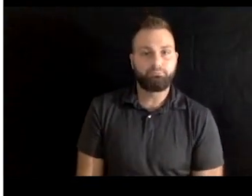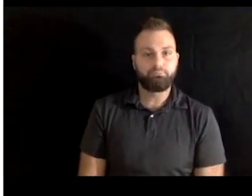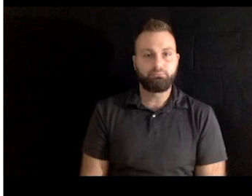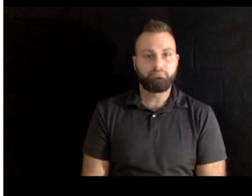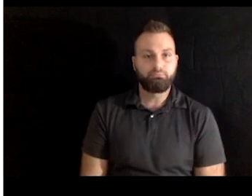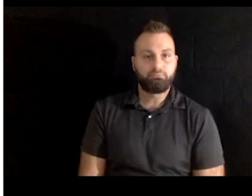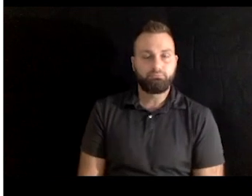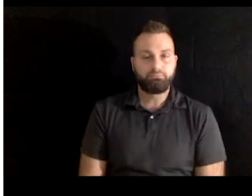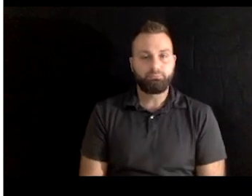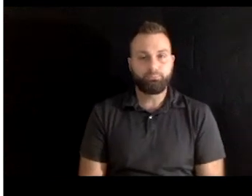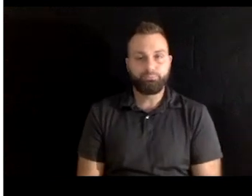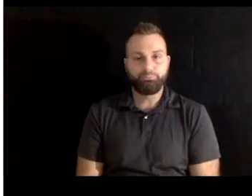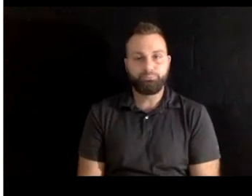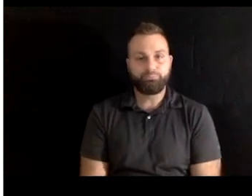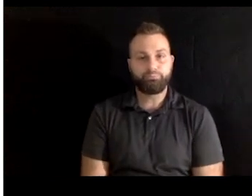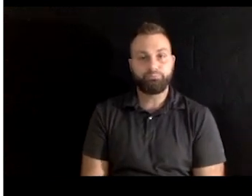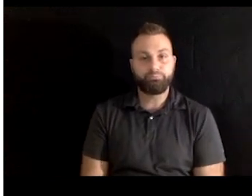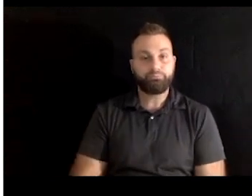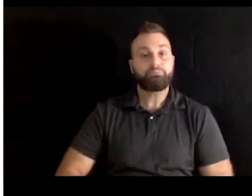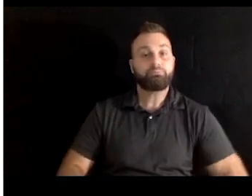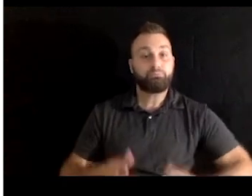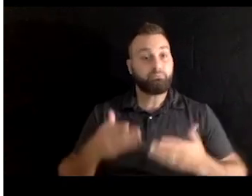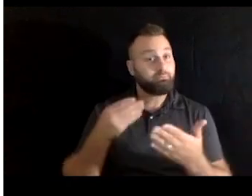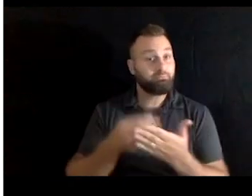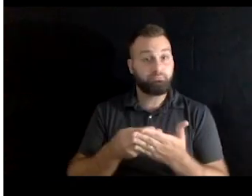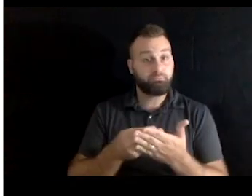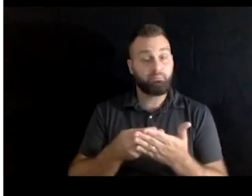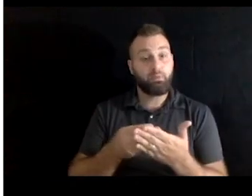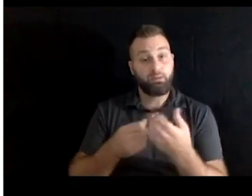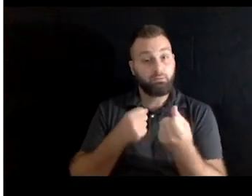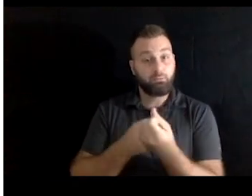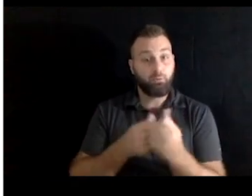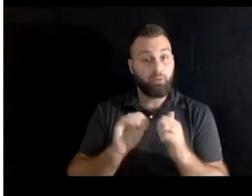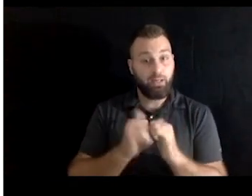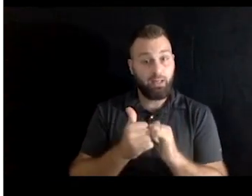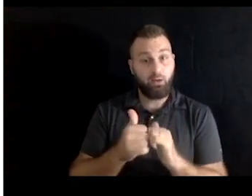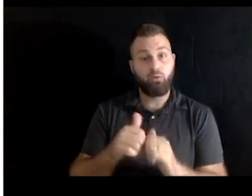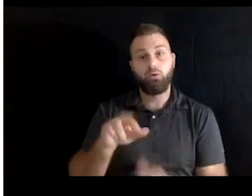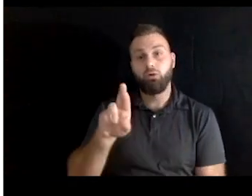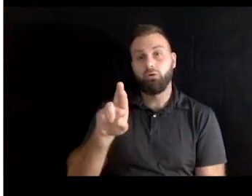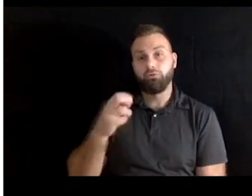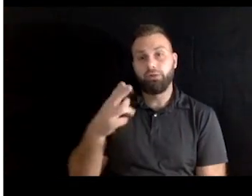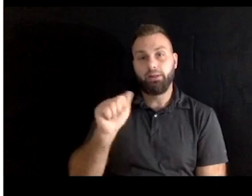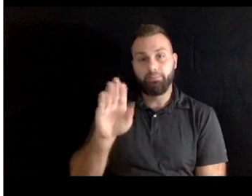looking at had impacts. So this is funded by the rehabilitation services administration and